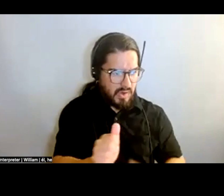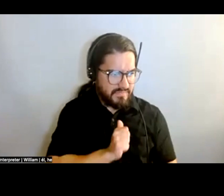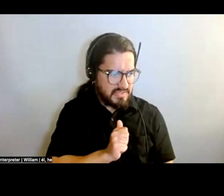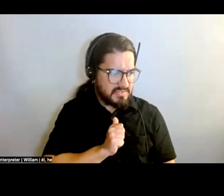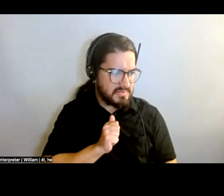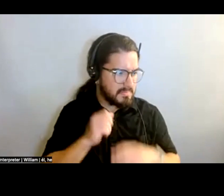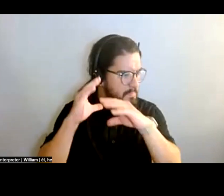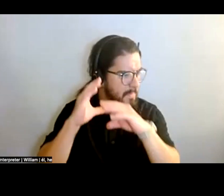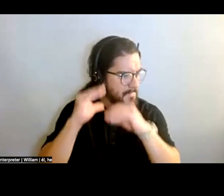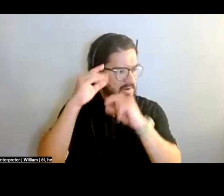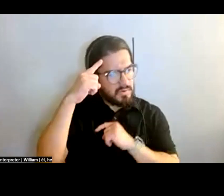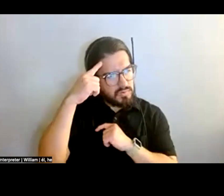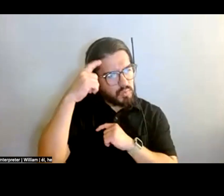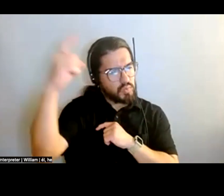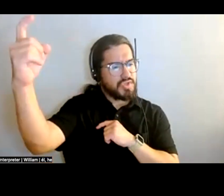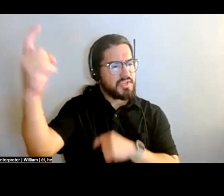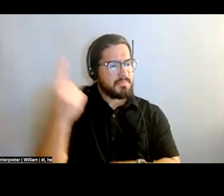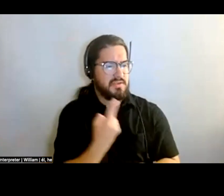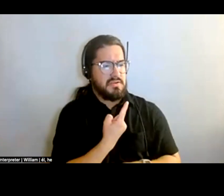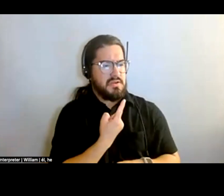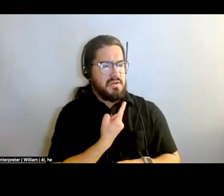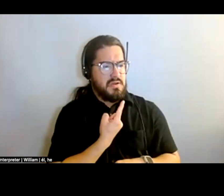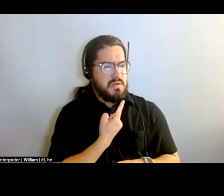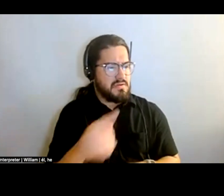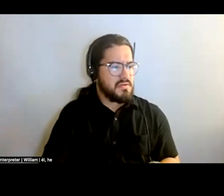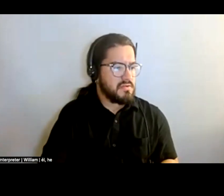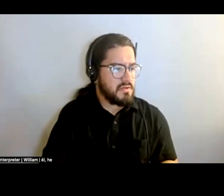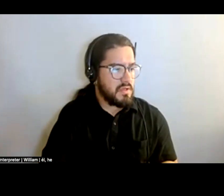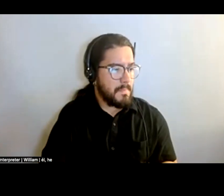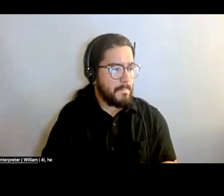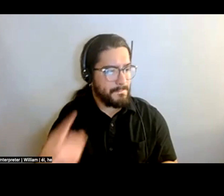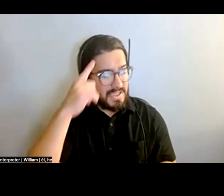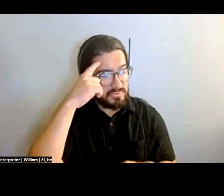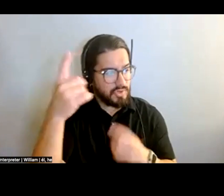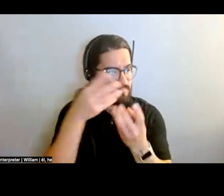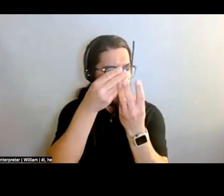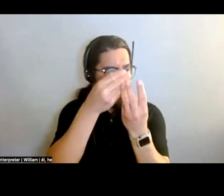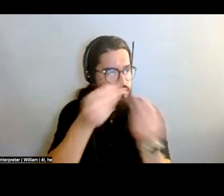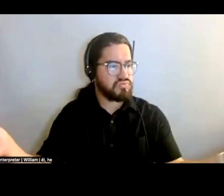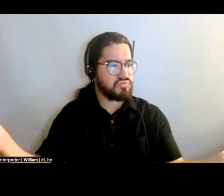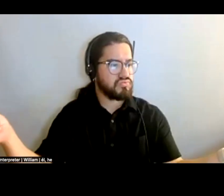Someone brought me rare cigarettes from Brazil books with beautiful pages, cilantro leaves